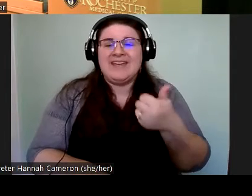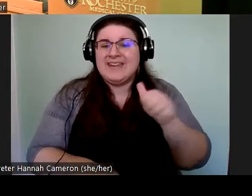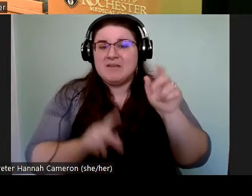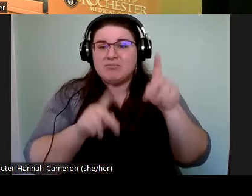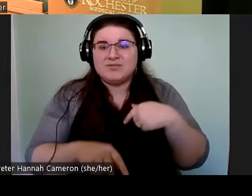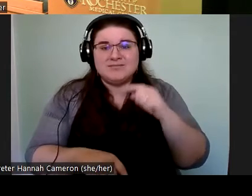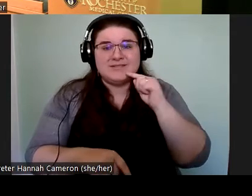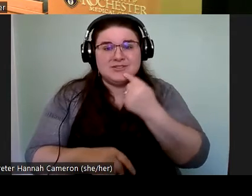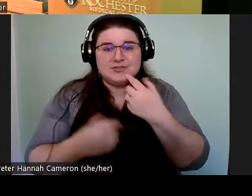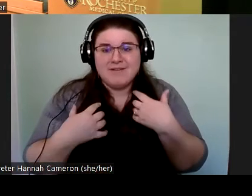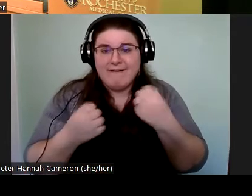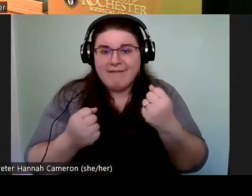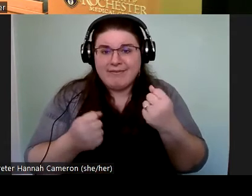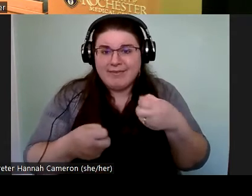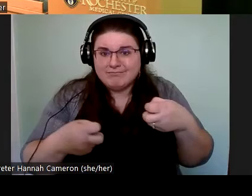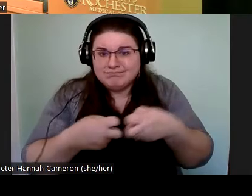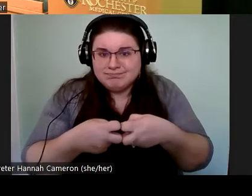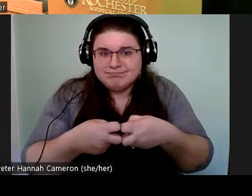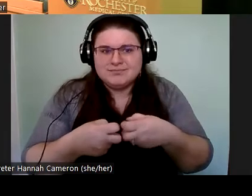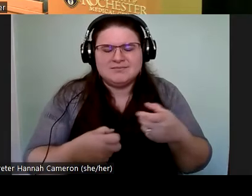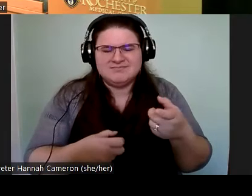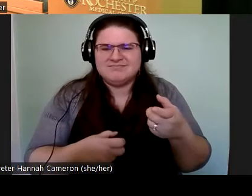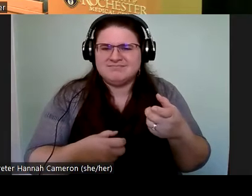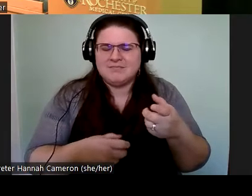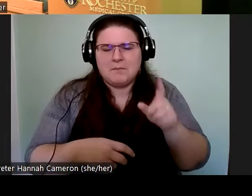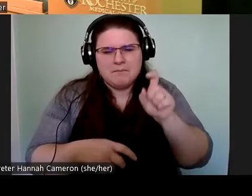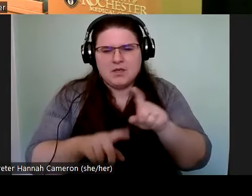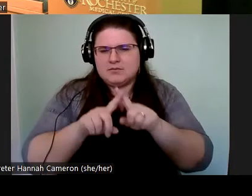rely on other people when we're not feeling well and we need to make sure that people with mental